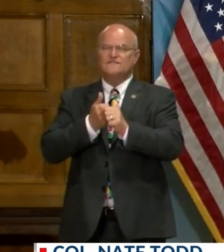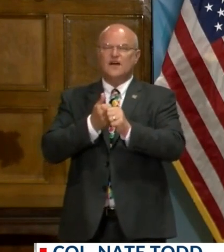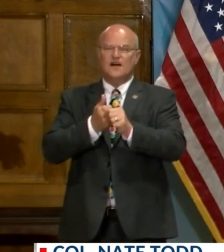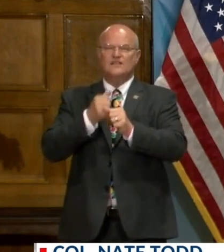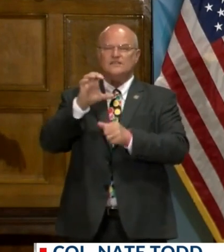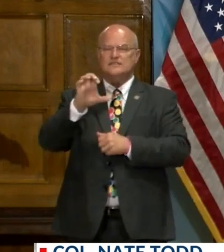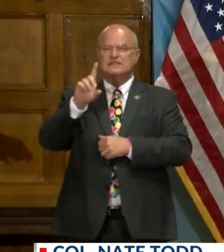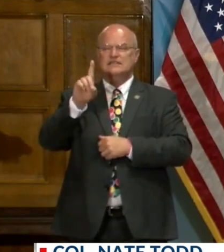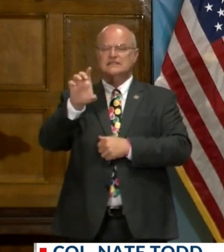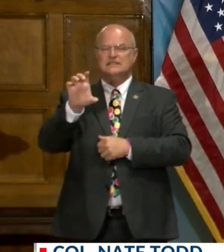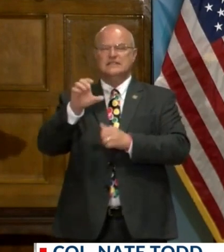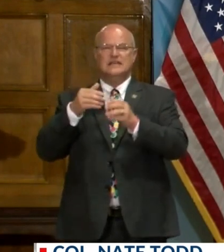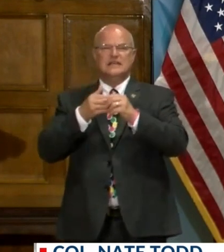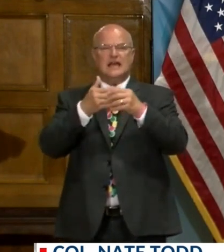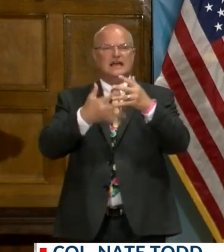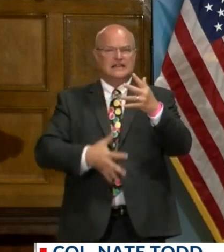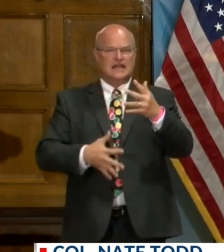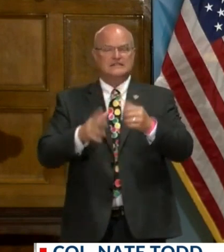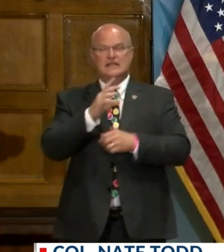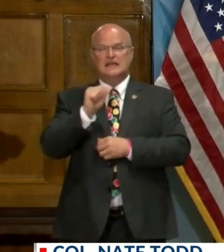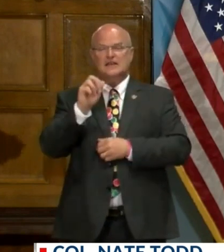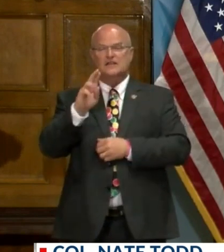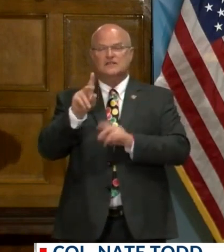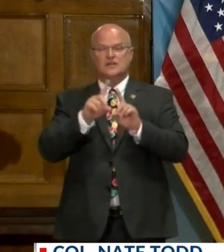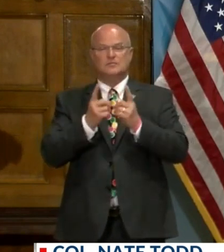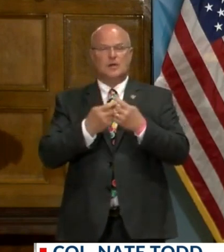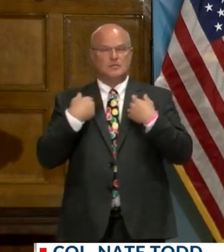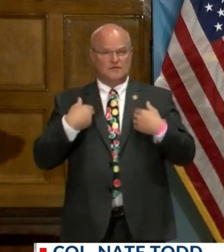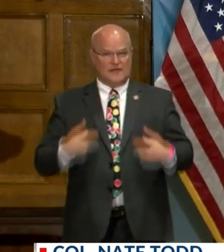GREAT NATION AND STATE. ENSURE WE PRACTICE SOCIAL DISTANCING AND FOLLOW THE GUIDELINES OF THE